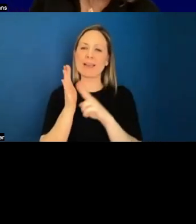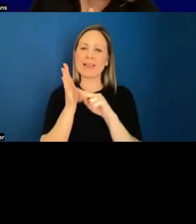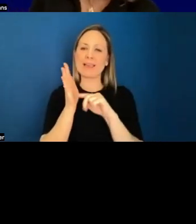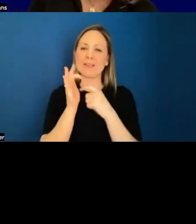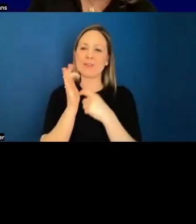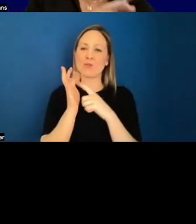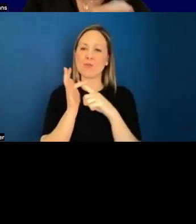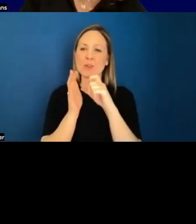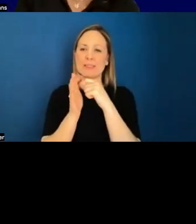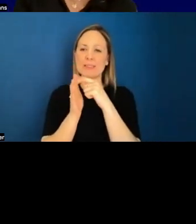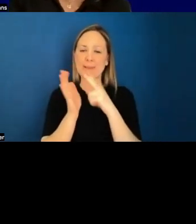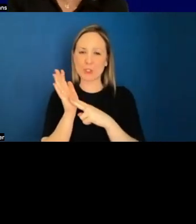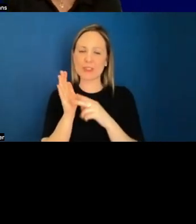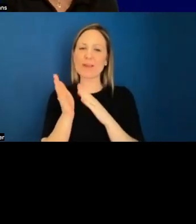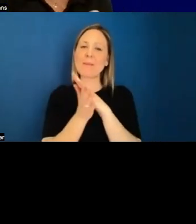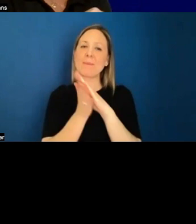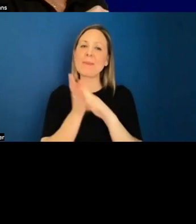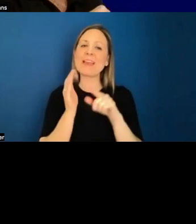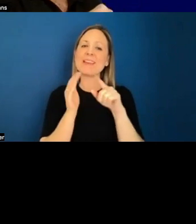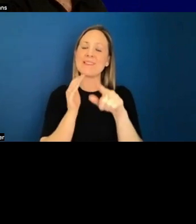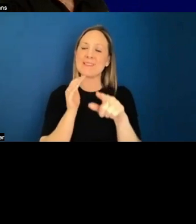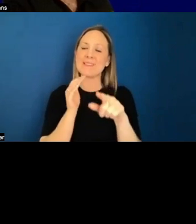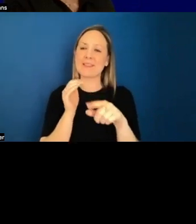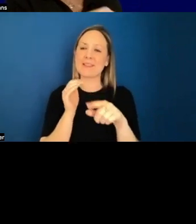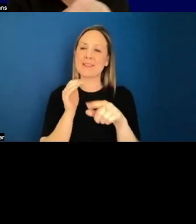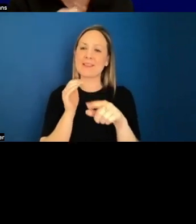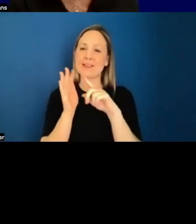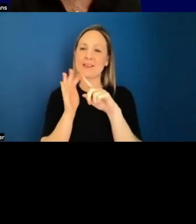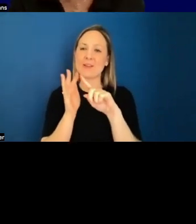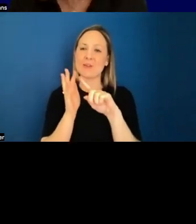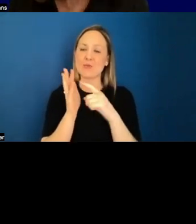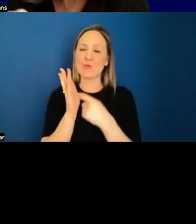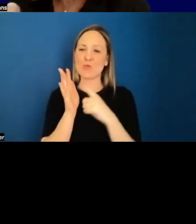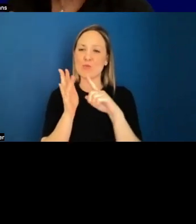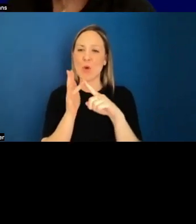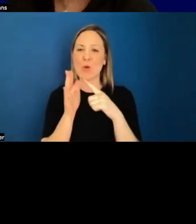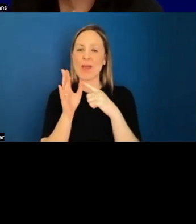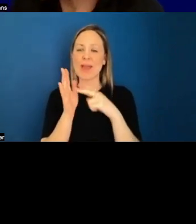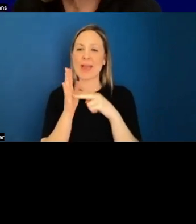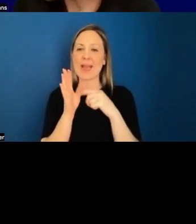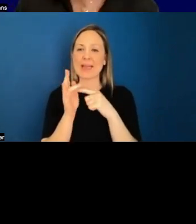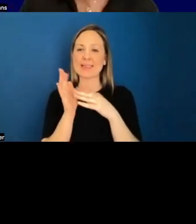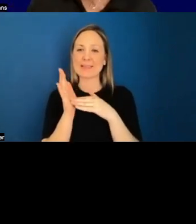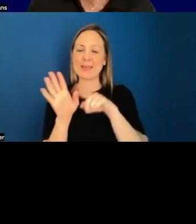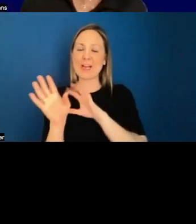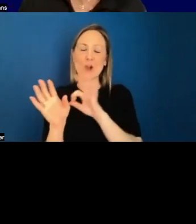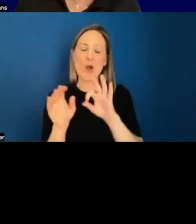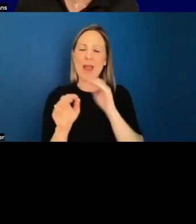neuroanatomy is something that not everyone feels passionate about, but it is actually important to